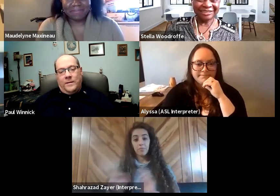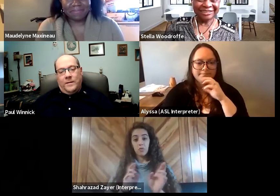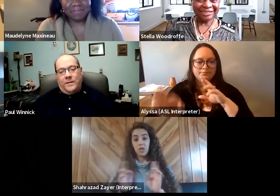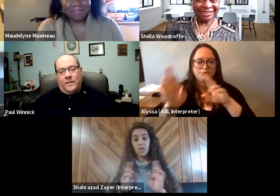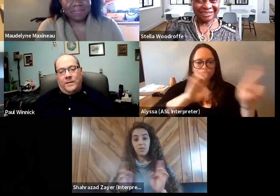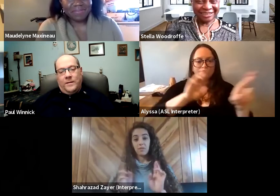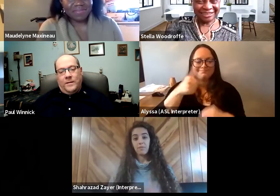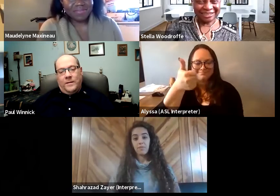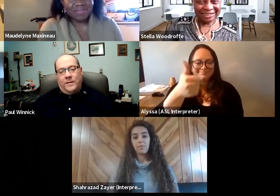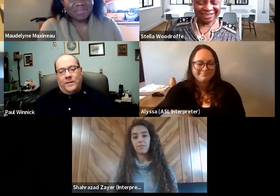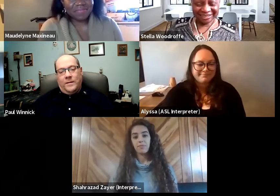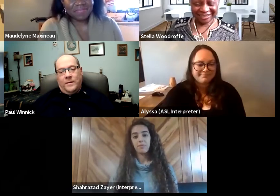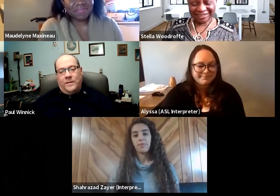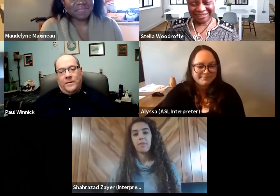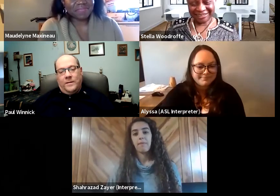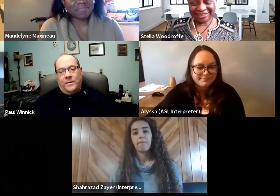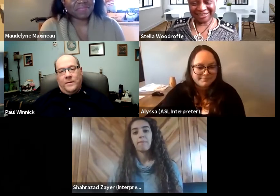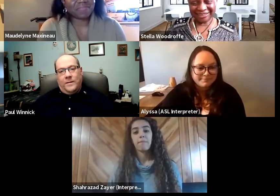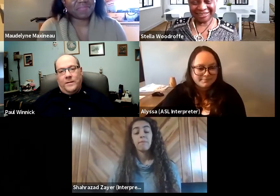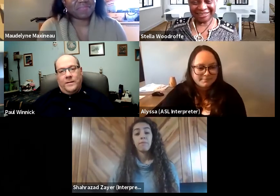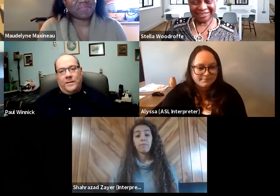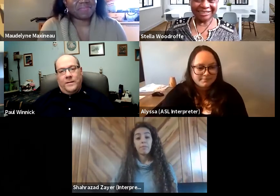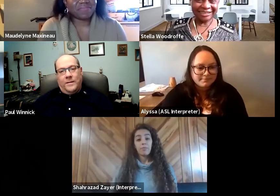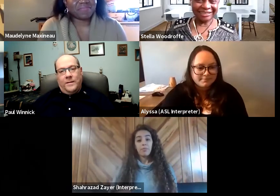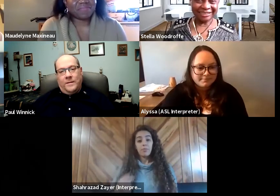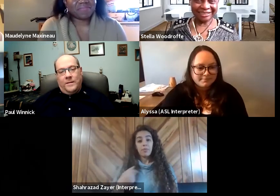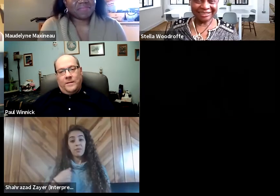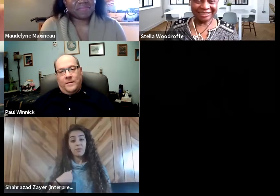of everybody because I have understood, I sometimes had a